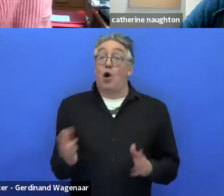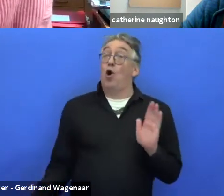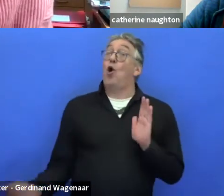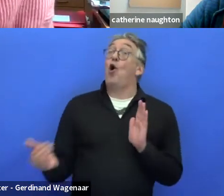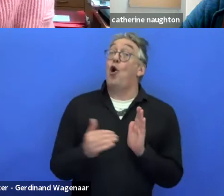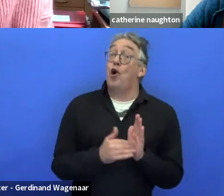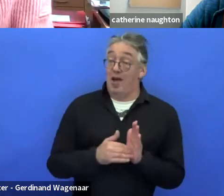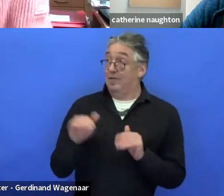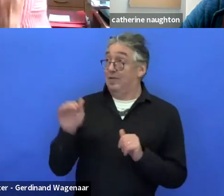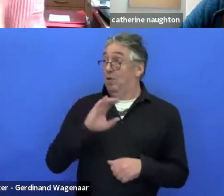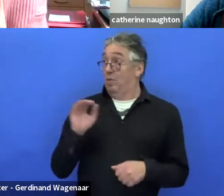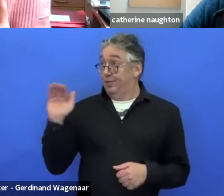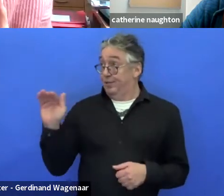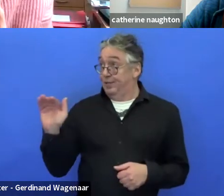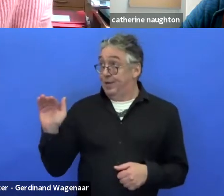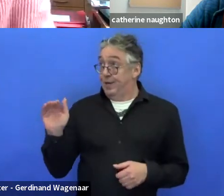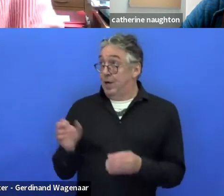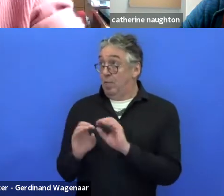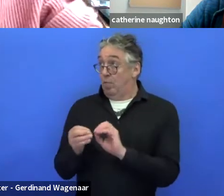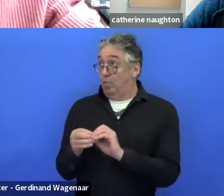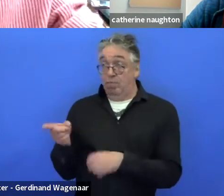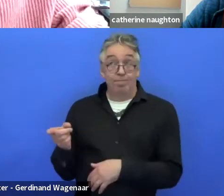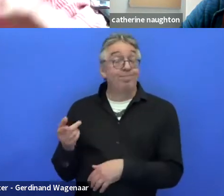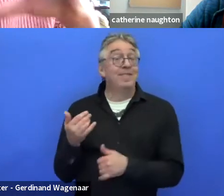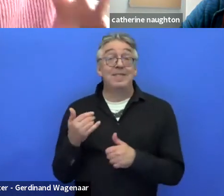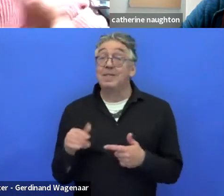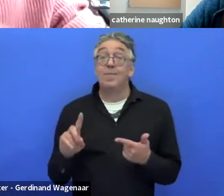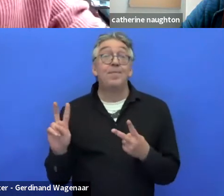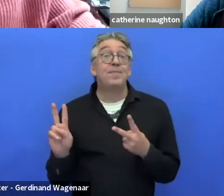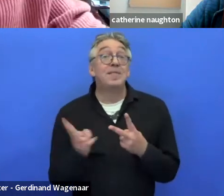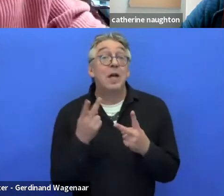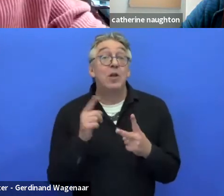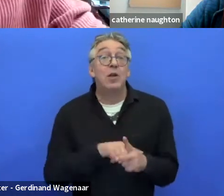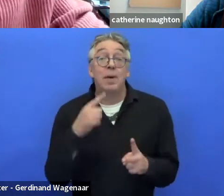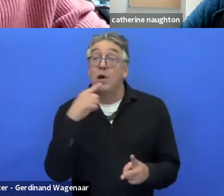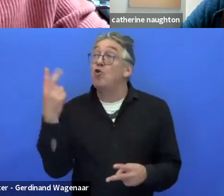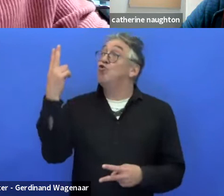and still the problem isn't solved, you come to the Ombudsman. This is important as well.